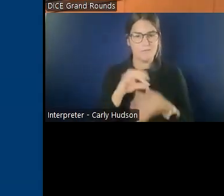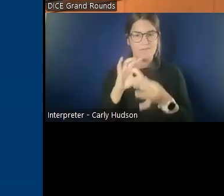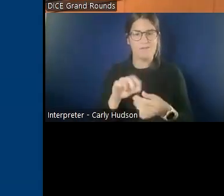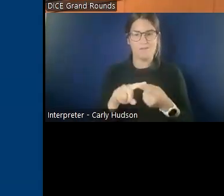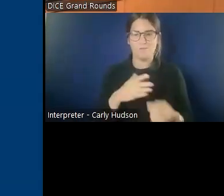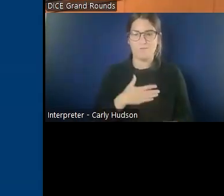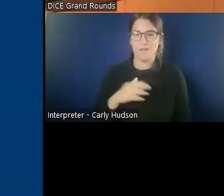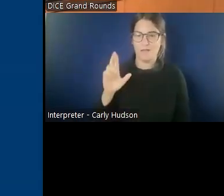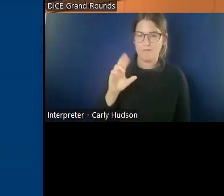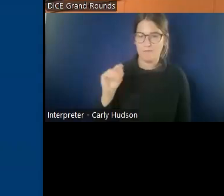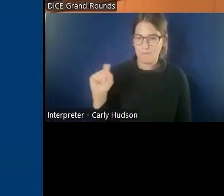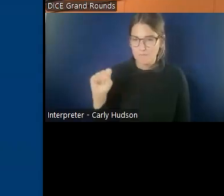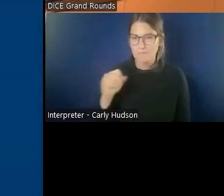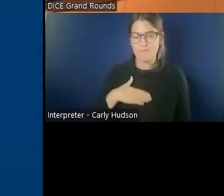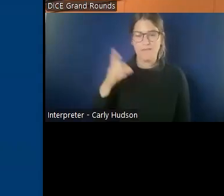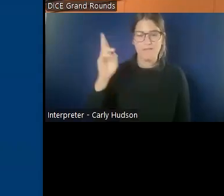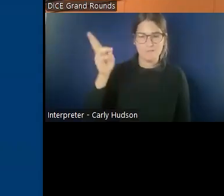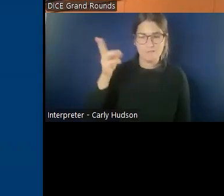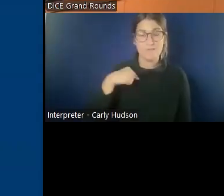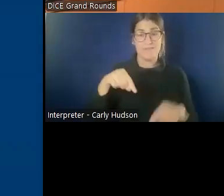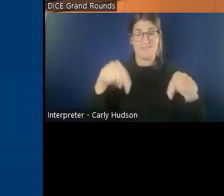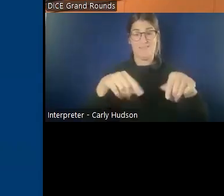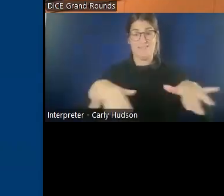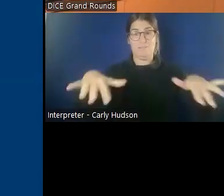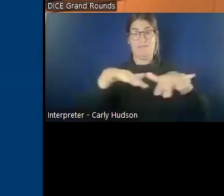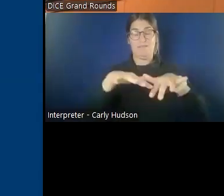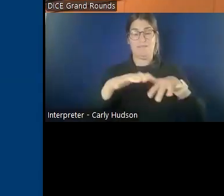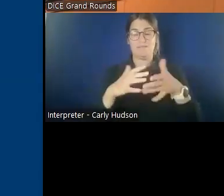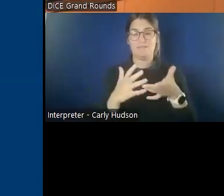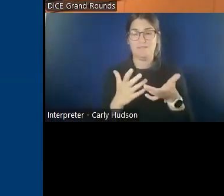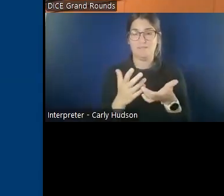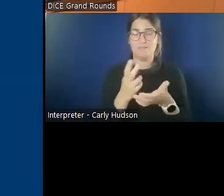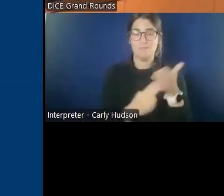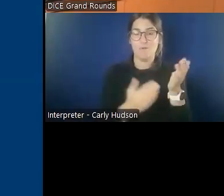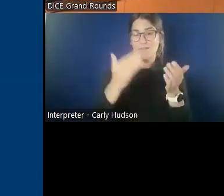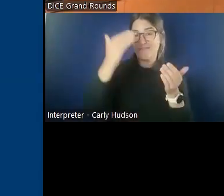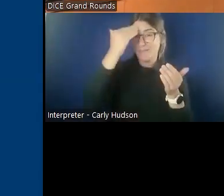something about this space um both like the familiarity and the differences that just